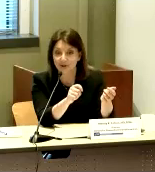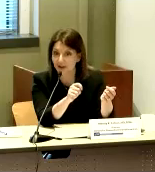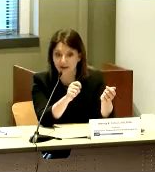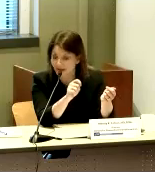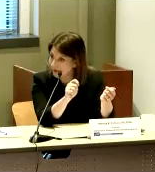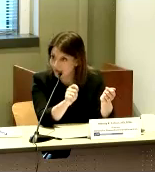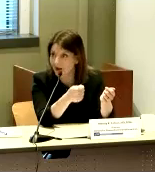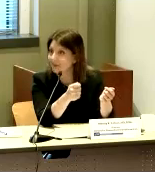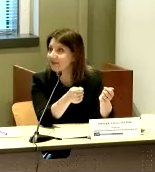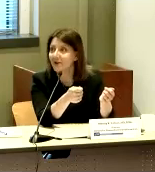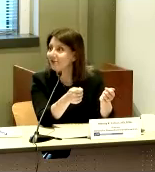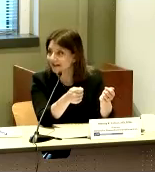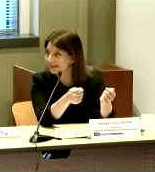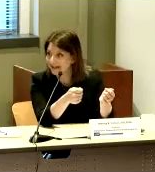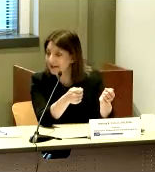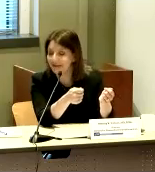They were swabbing ducks, right?